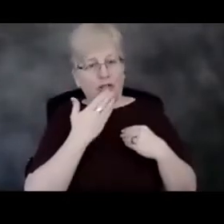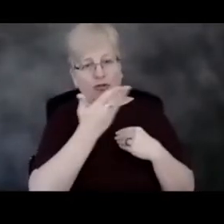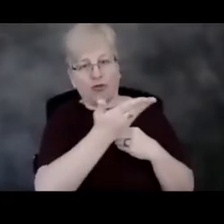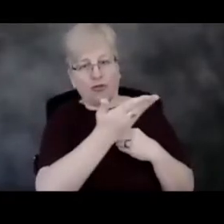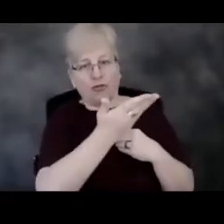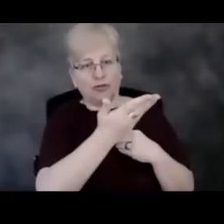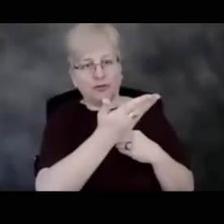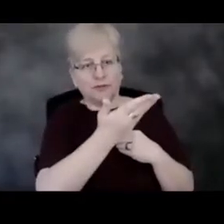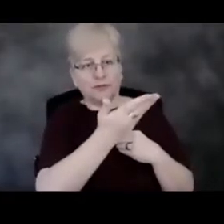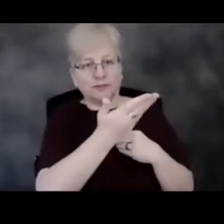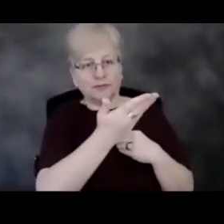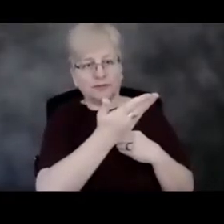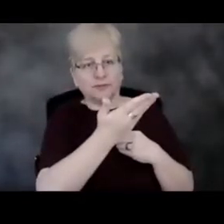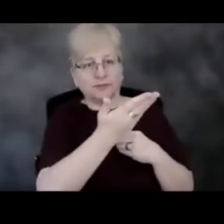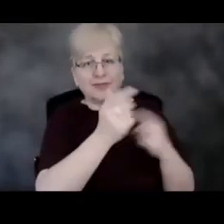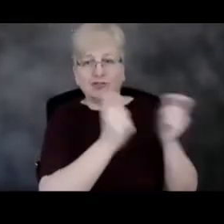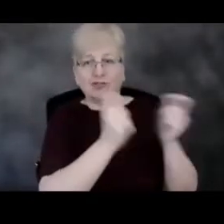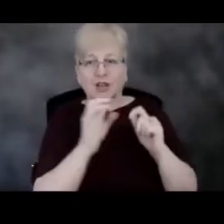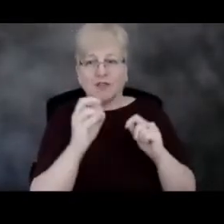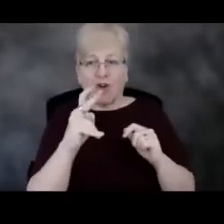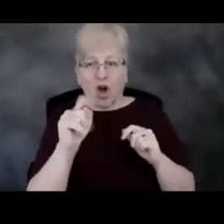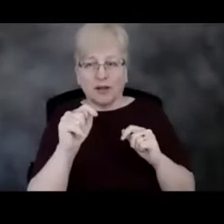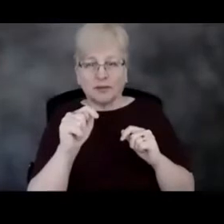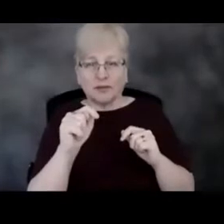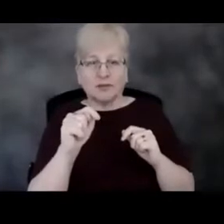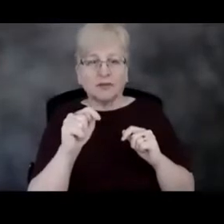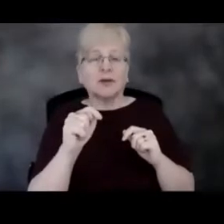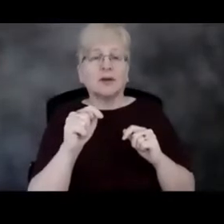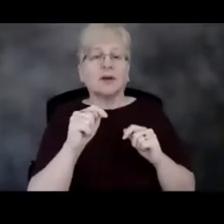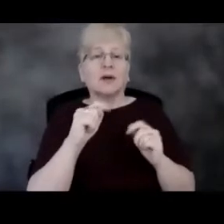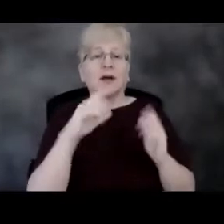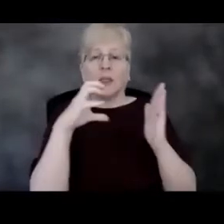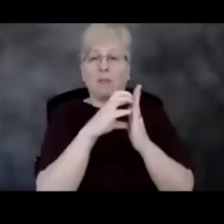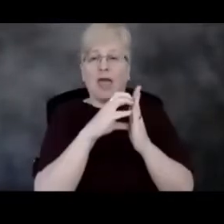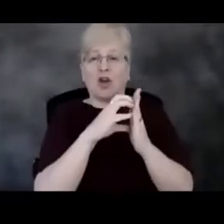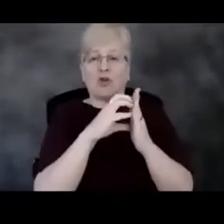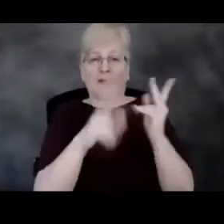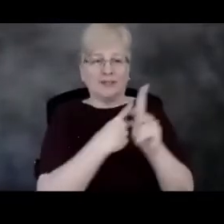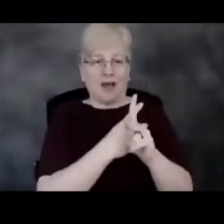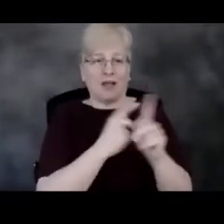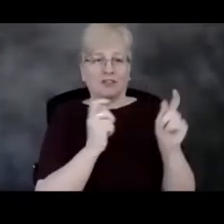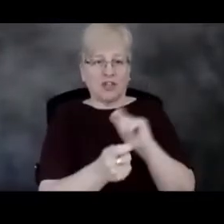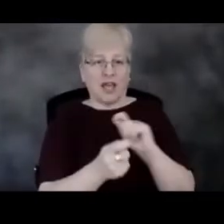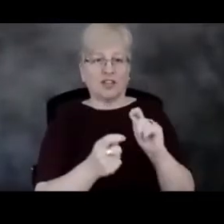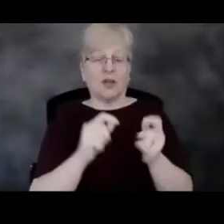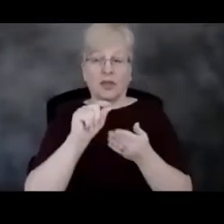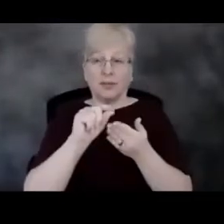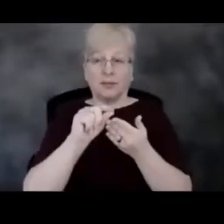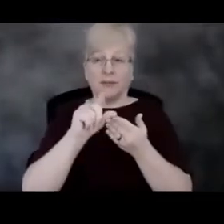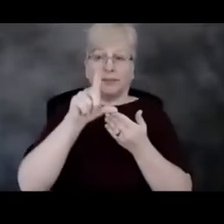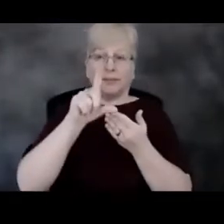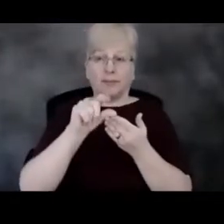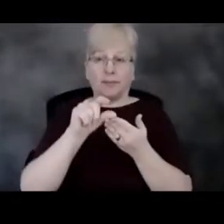16:46:57 , you can change paragraph styles, you can change size. Although, we have a lower